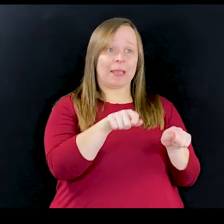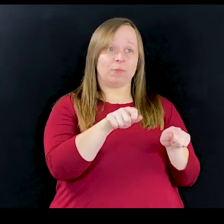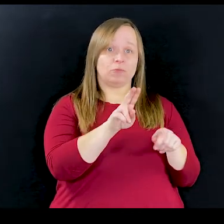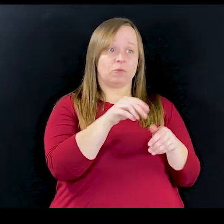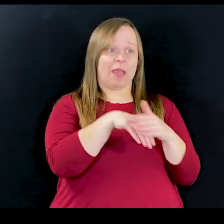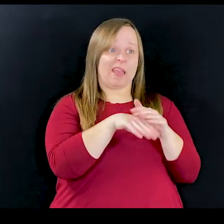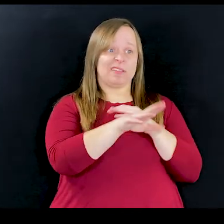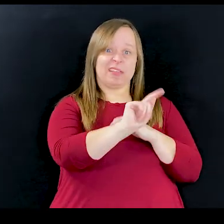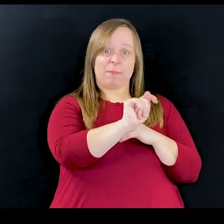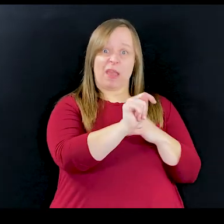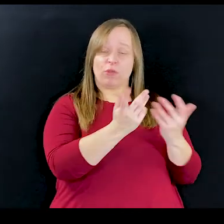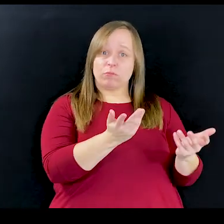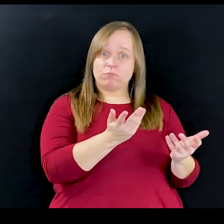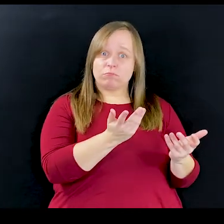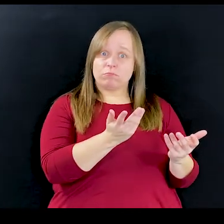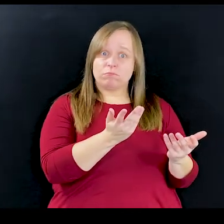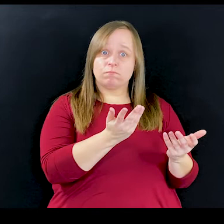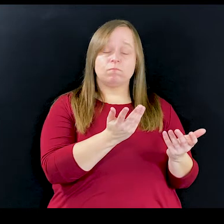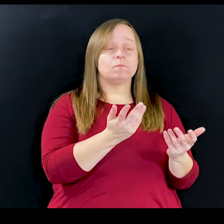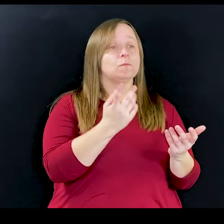able to access that facility.